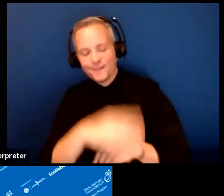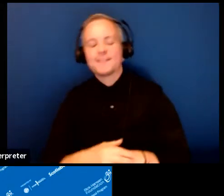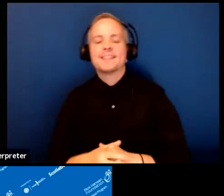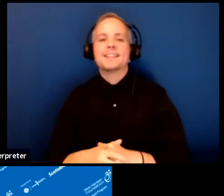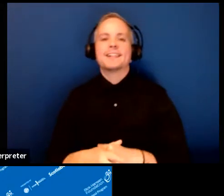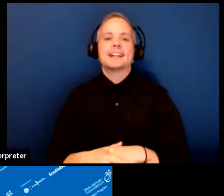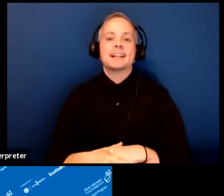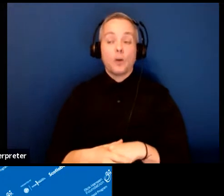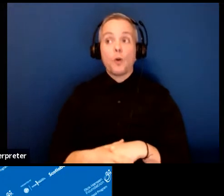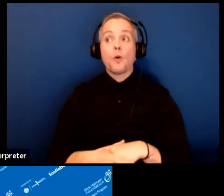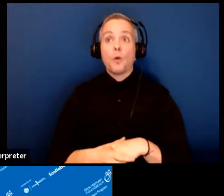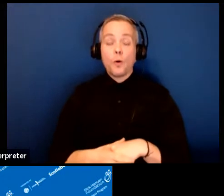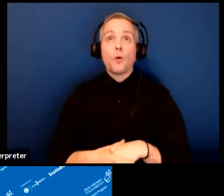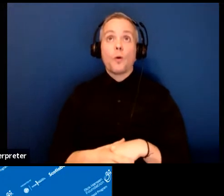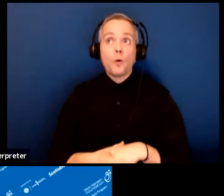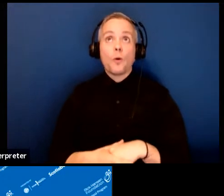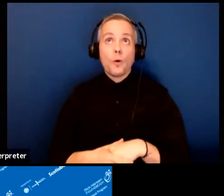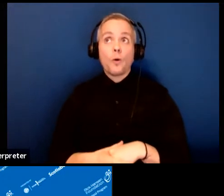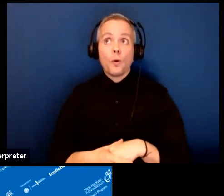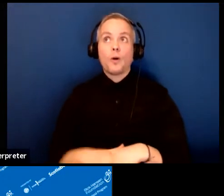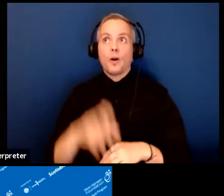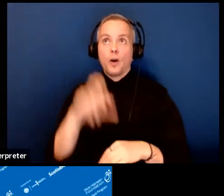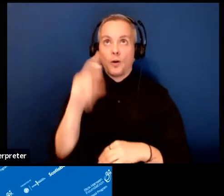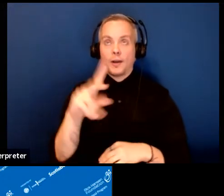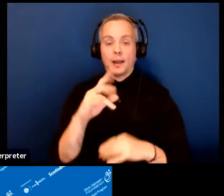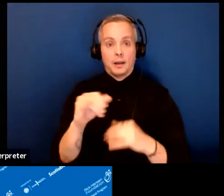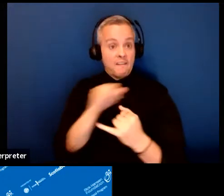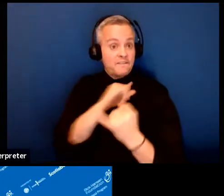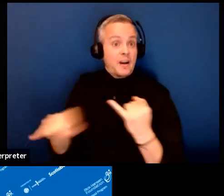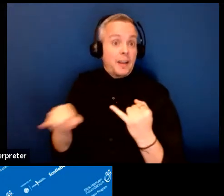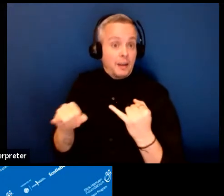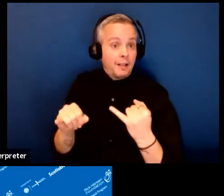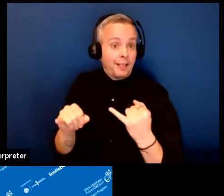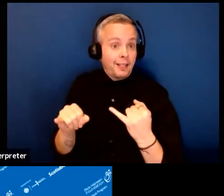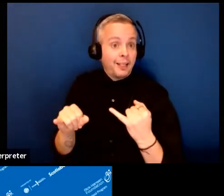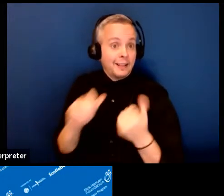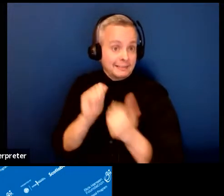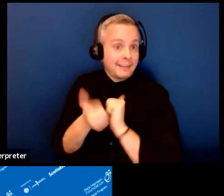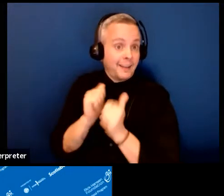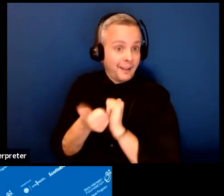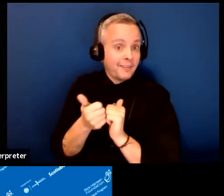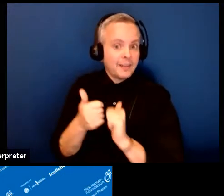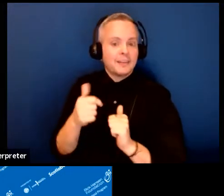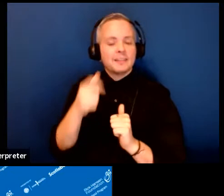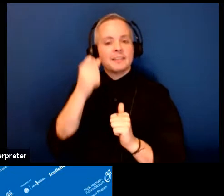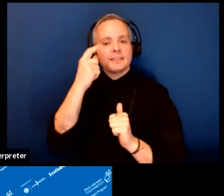ACTUALLY, IT WAS -- SO IN THE FINALS, I WAS IN THE 400 METRES,